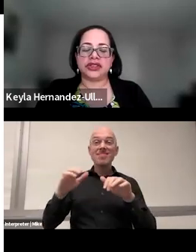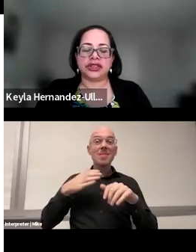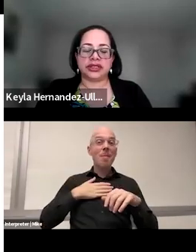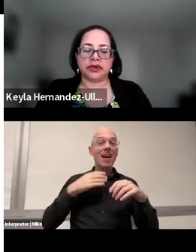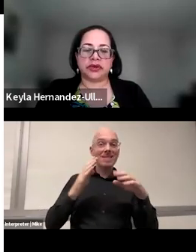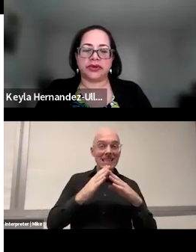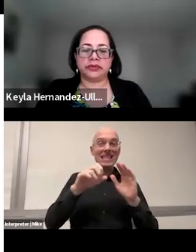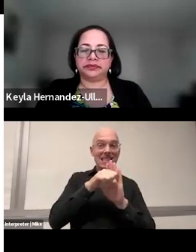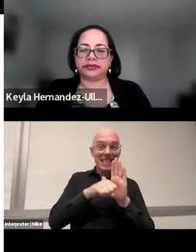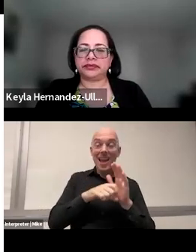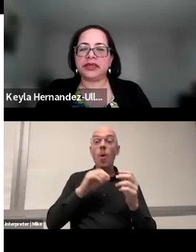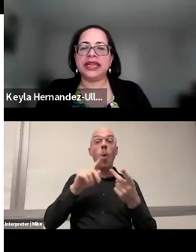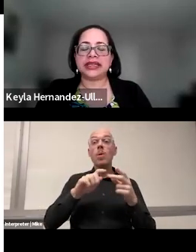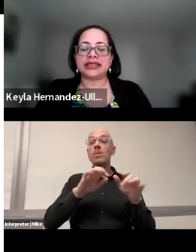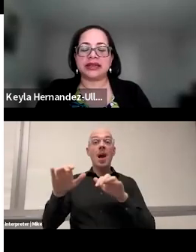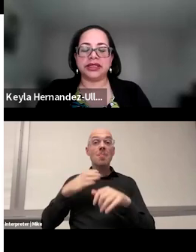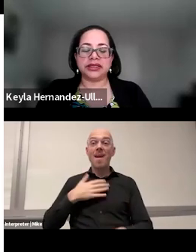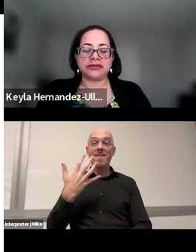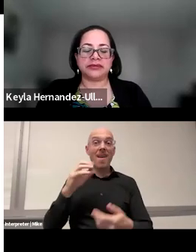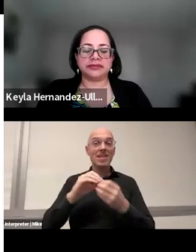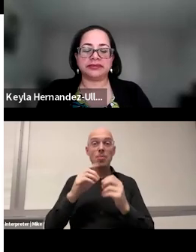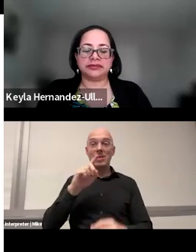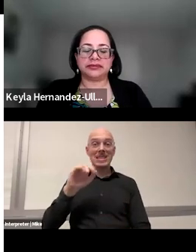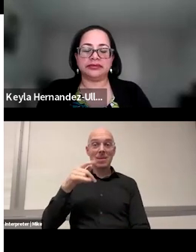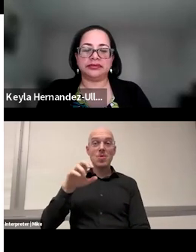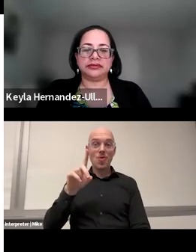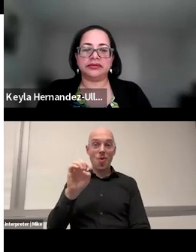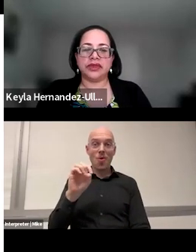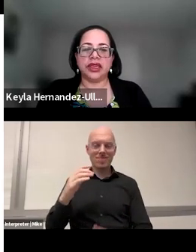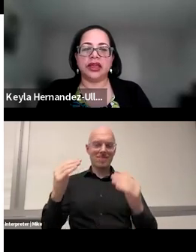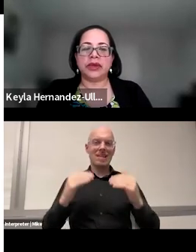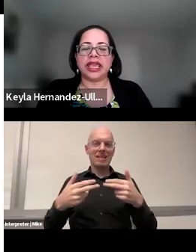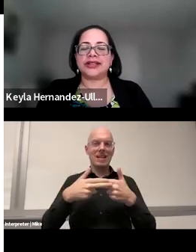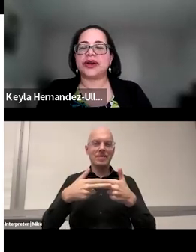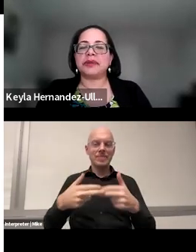Keyla Hernandez-Ulloa: or Keyla Hernandez-Ulloa: their 5 digit zip code Keyla Hernandez-Ulloa: next slide, please.